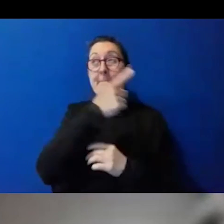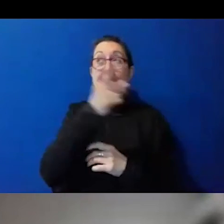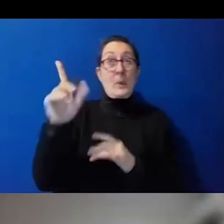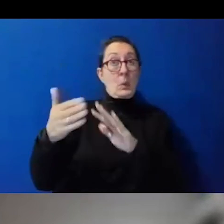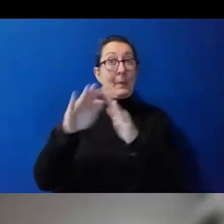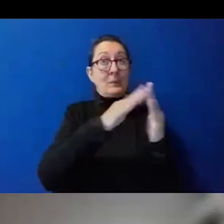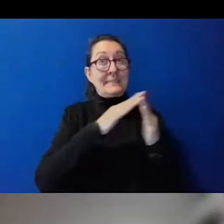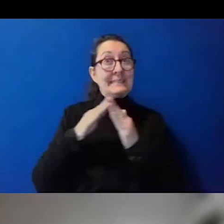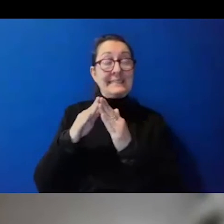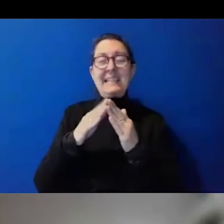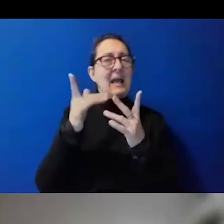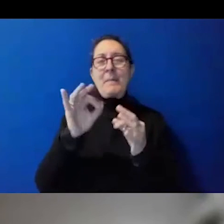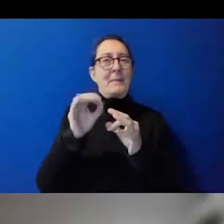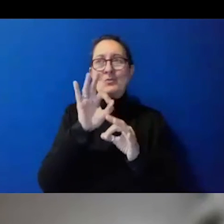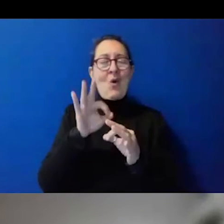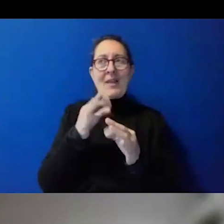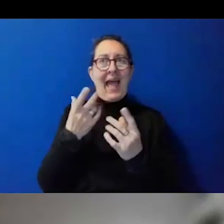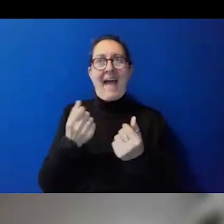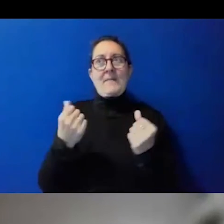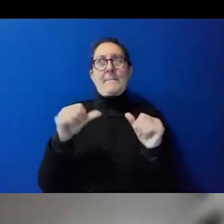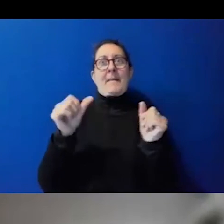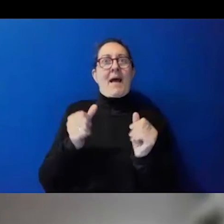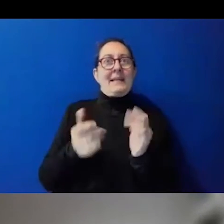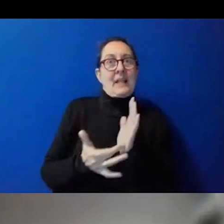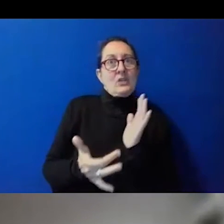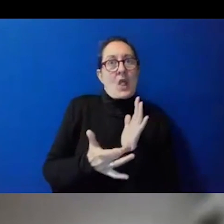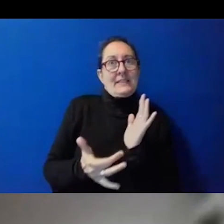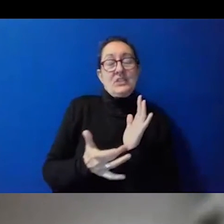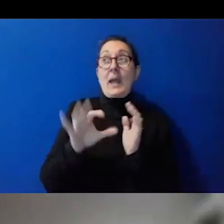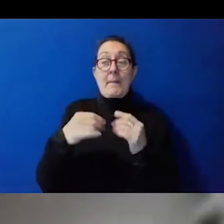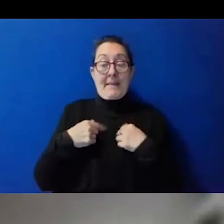various forms of technology and might not have English as a first language and might have other